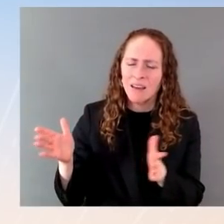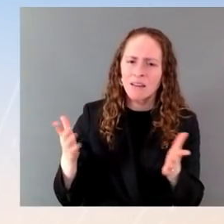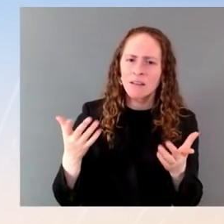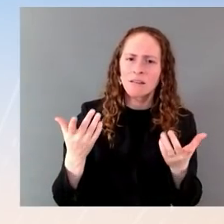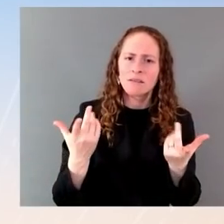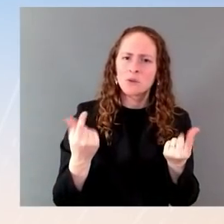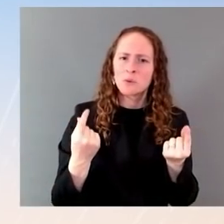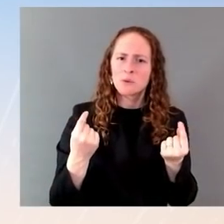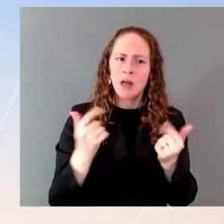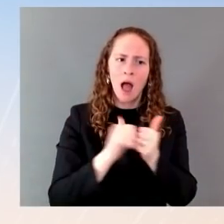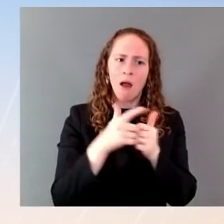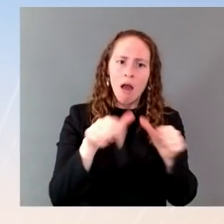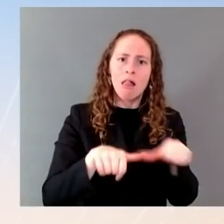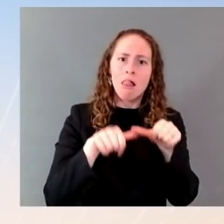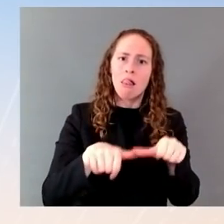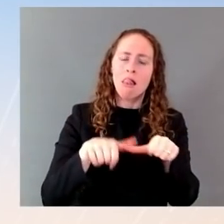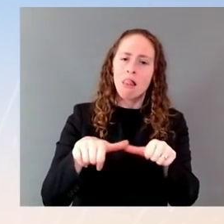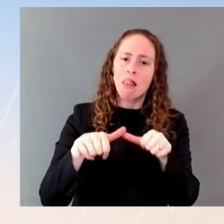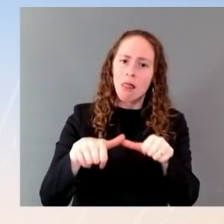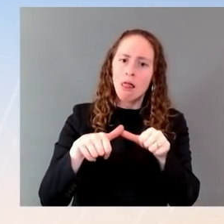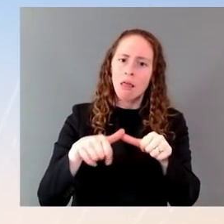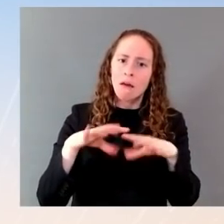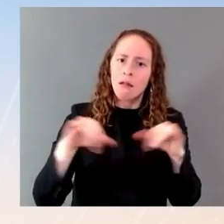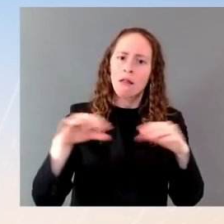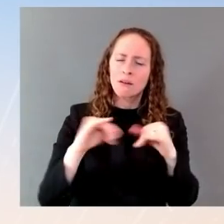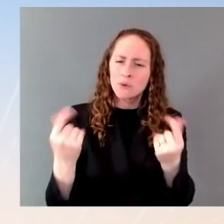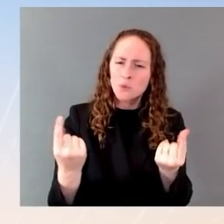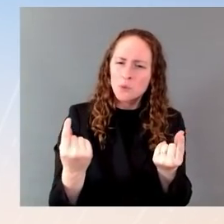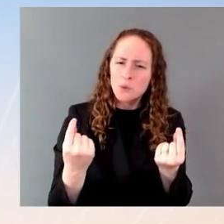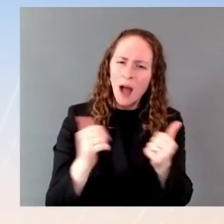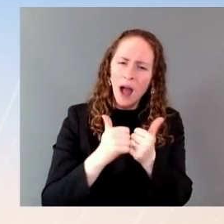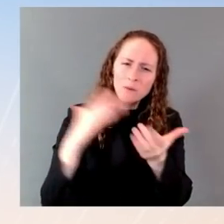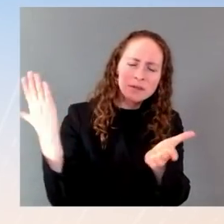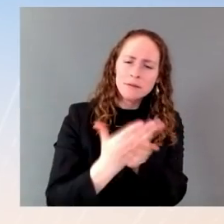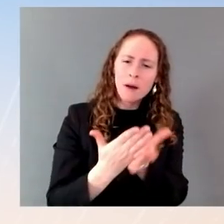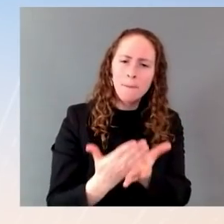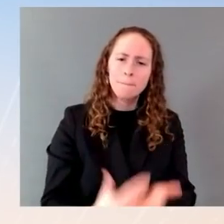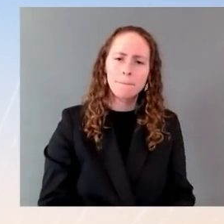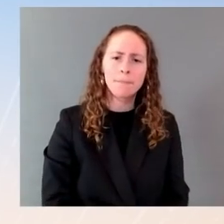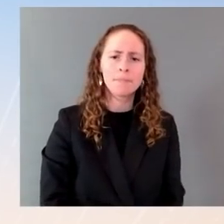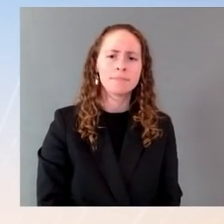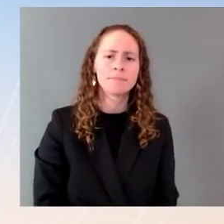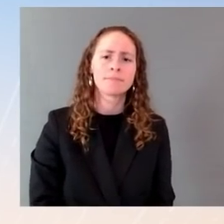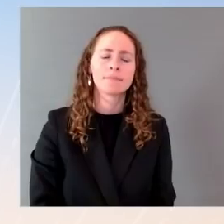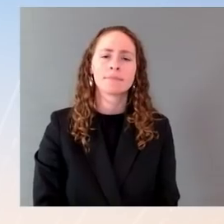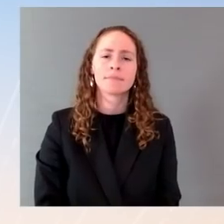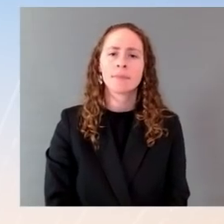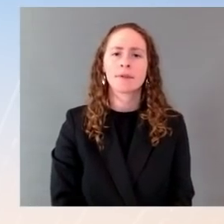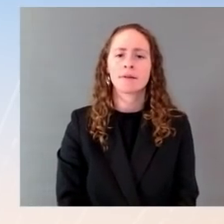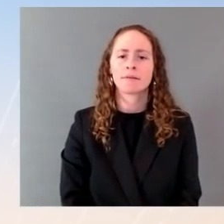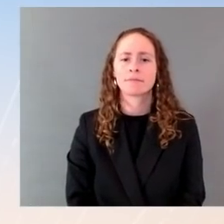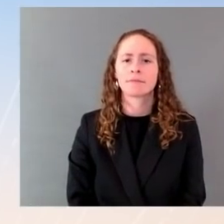and federal law enforcement show that we take -- we've seen some of these extremely video -- extremely disturbing videos